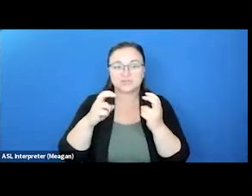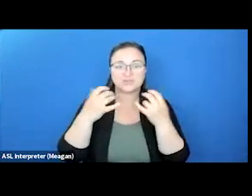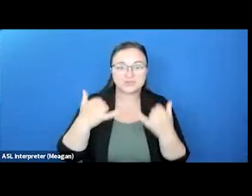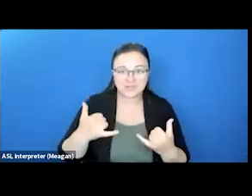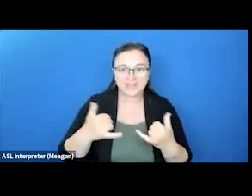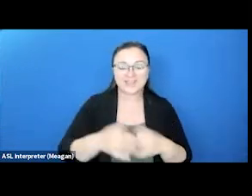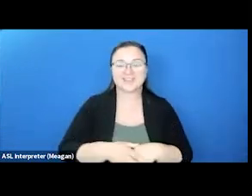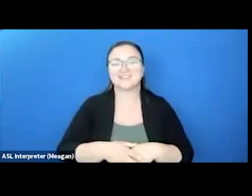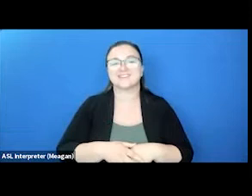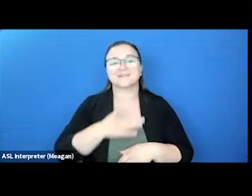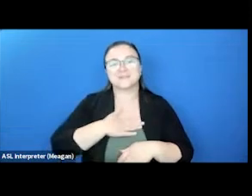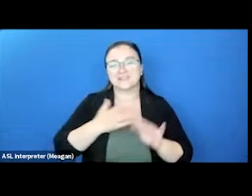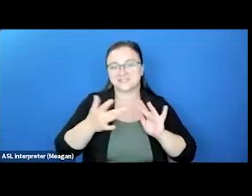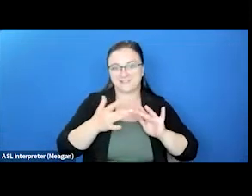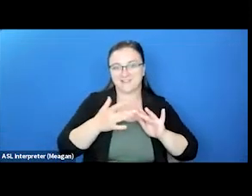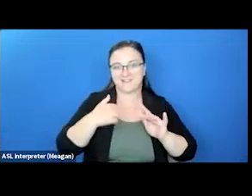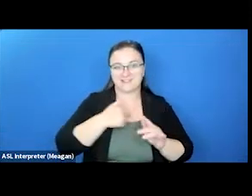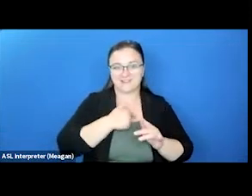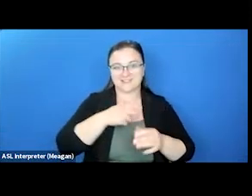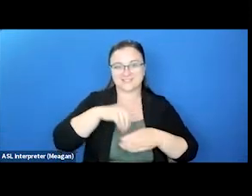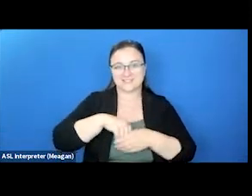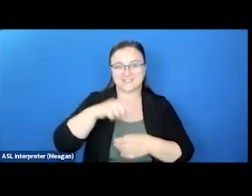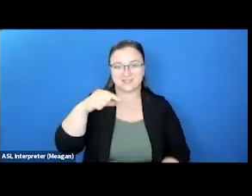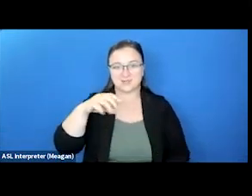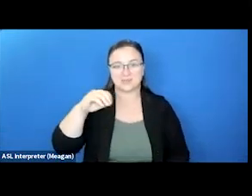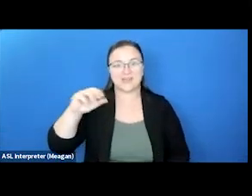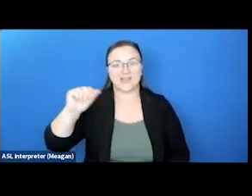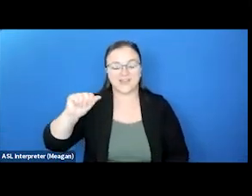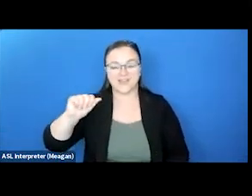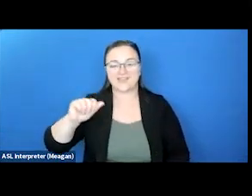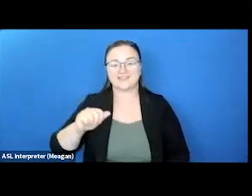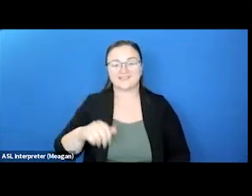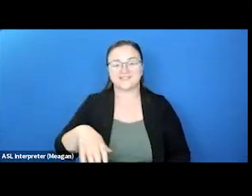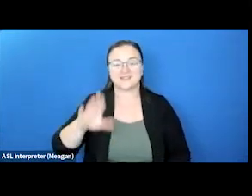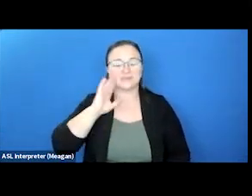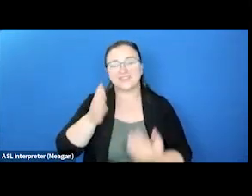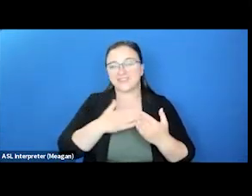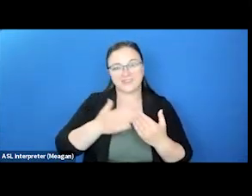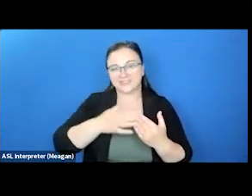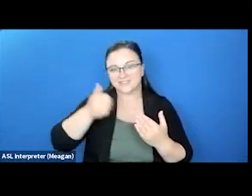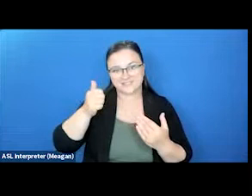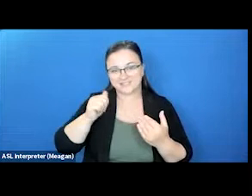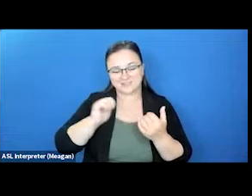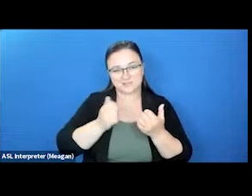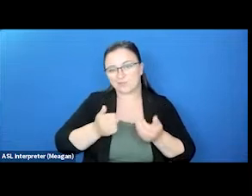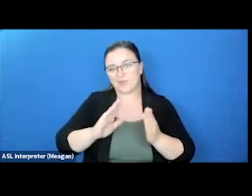Using the Q and A feature within Zoom is probably the quickest and easiest way to get a hold of us.